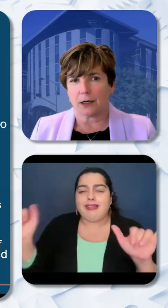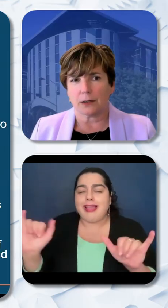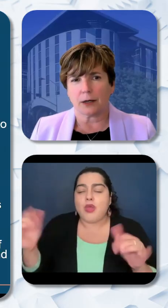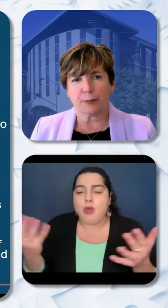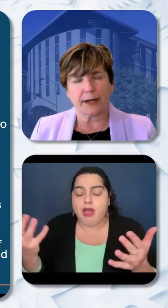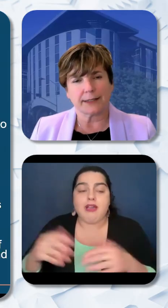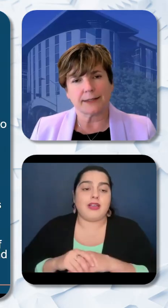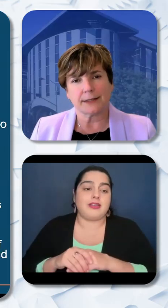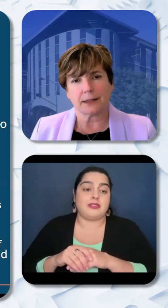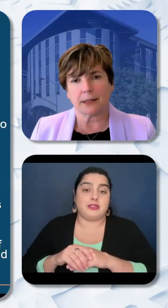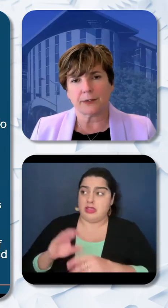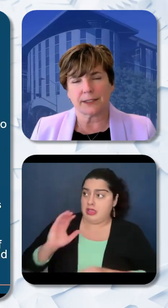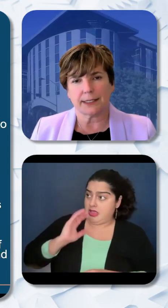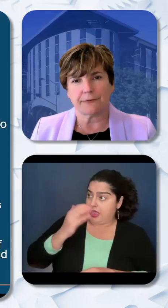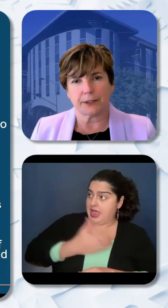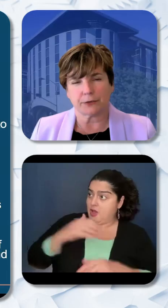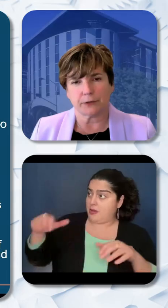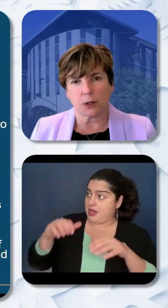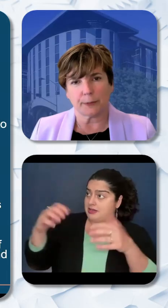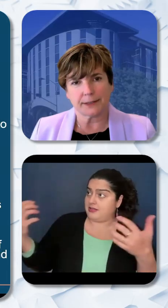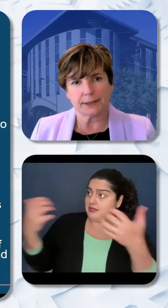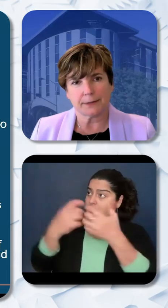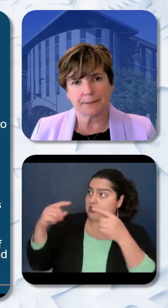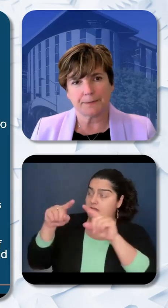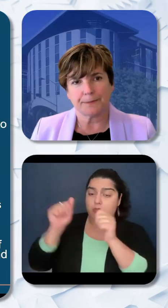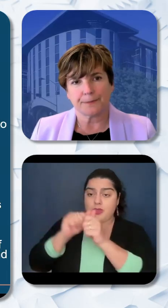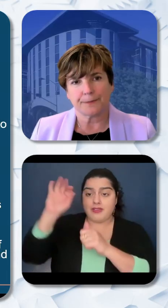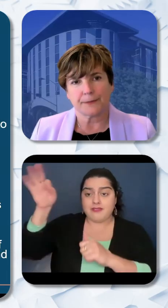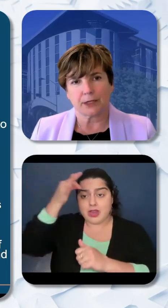Are our practices aligned with state and federal requirements?